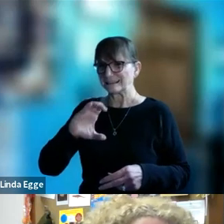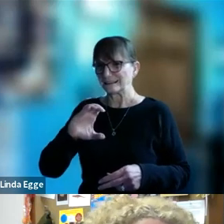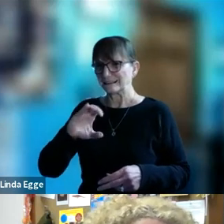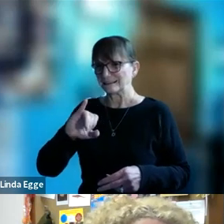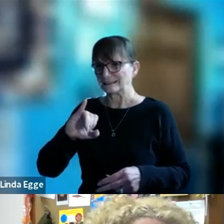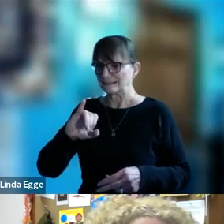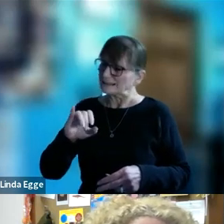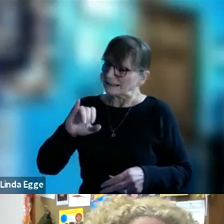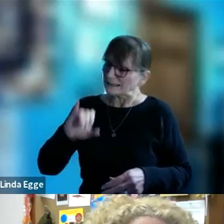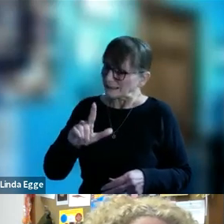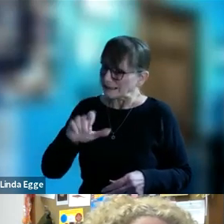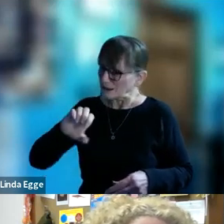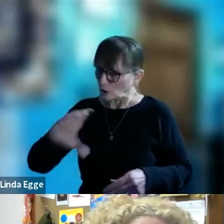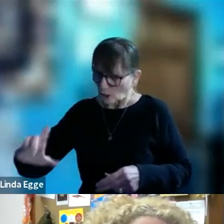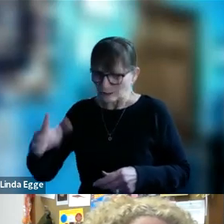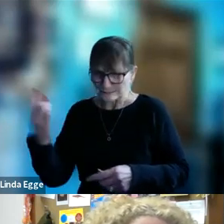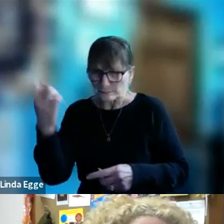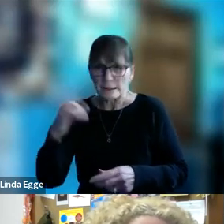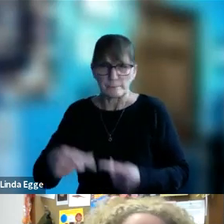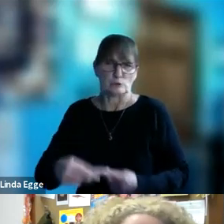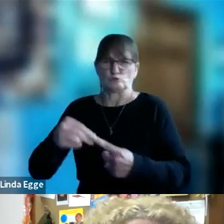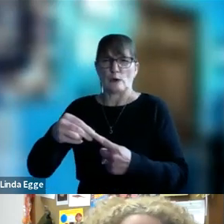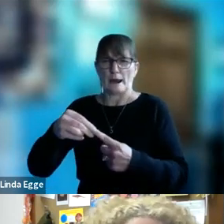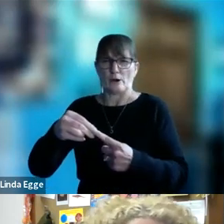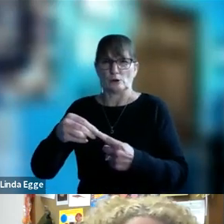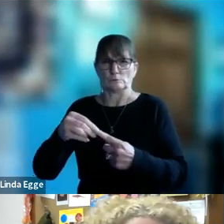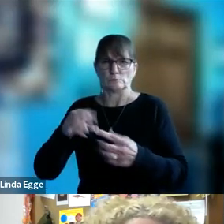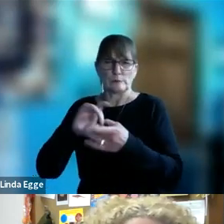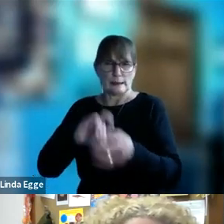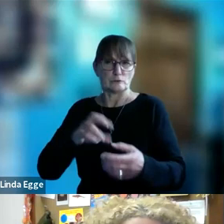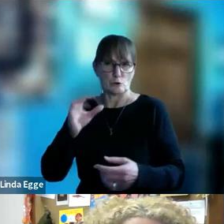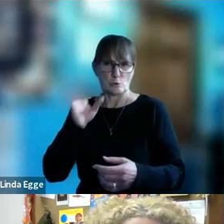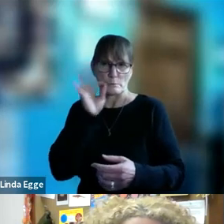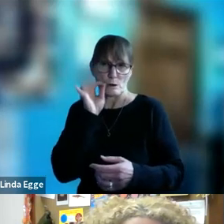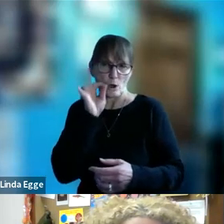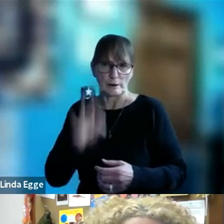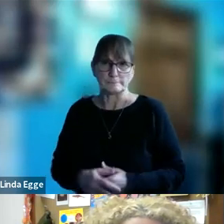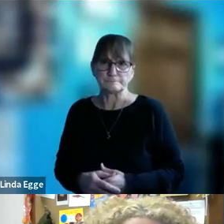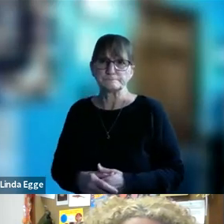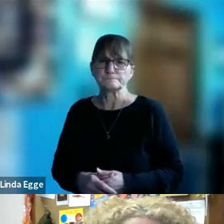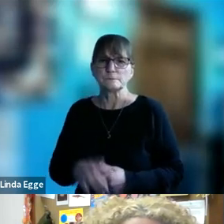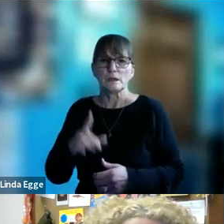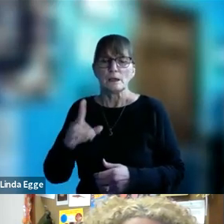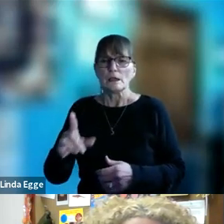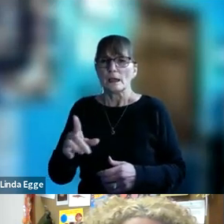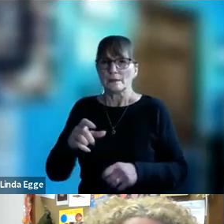It's pretty rare from what I understand. Okay, yeah, in the time that we have remaining,